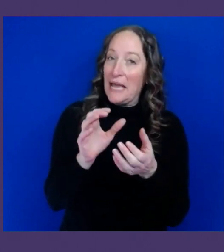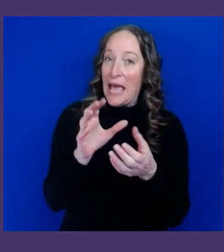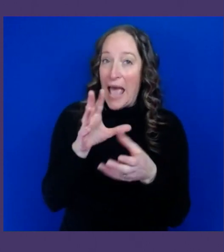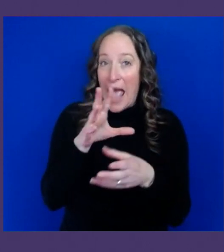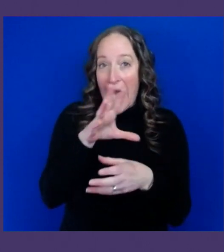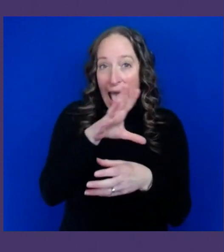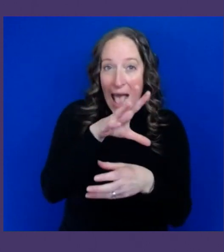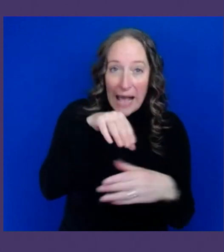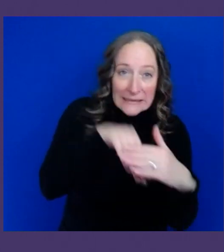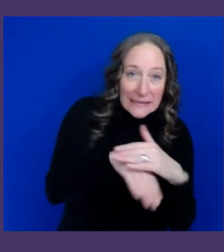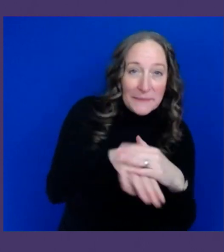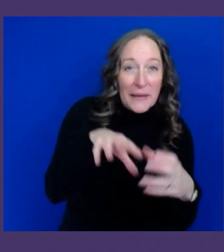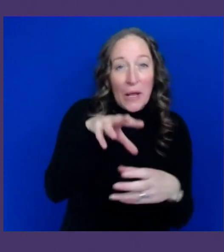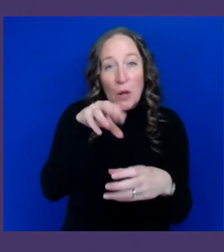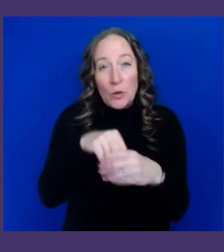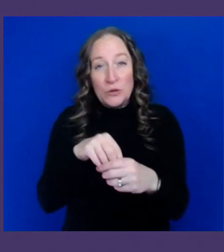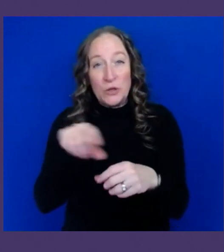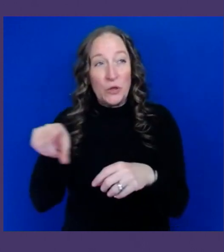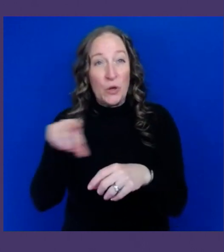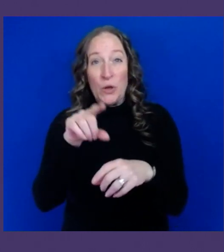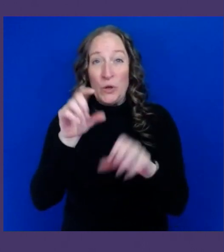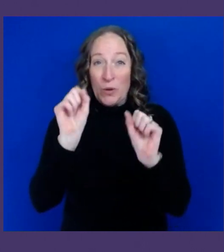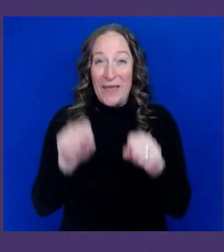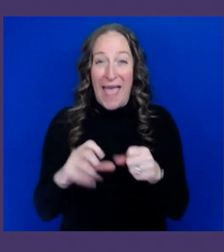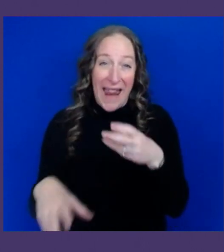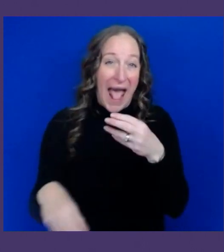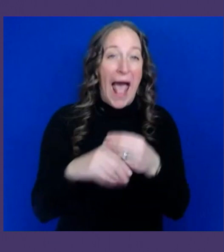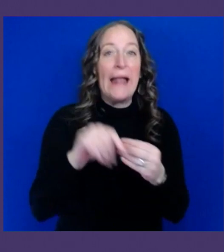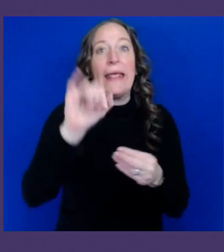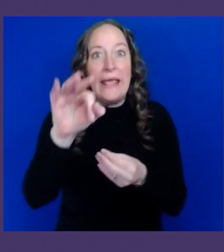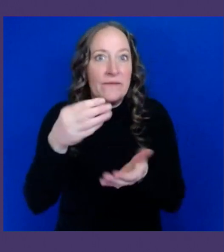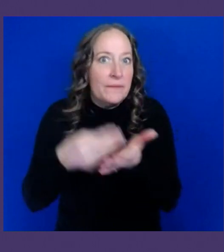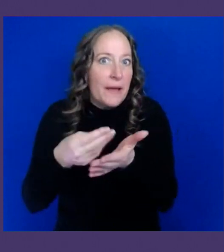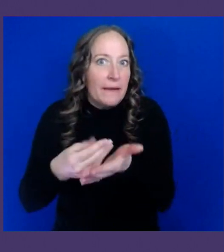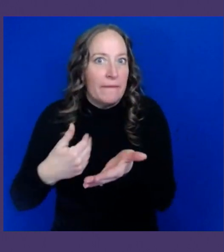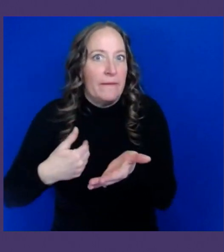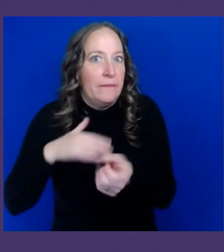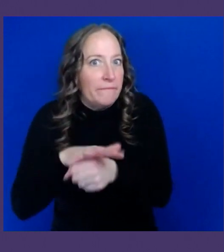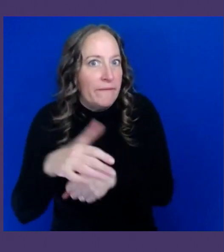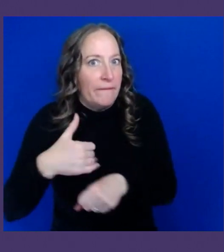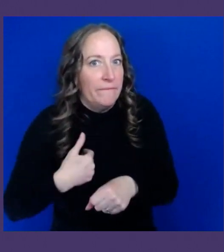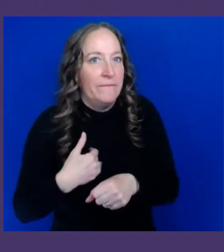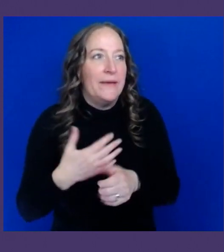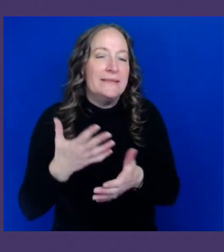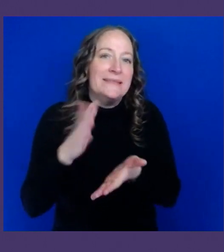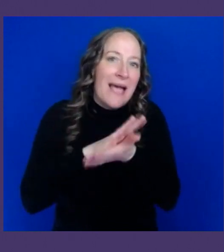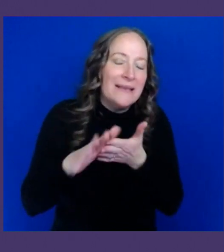you do when there's money left over. It's charitable. When we get to it, we'll do that.